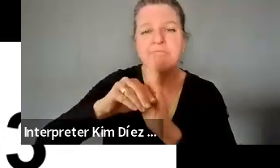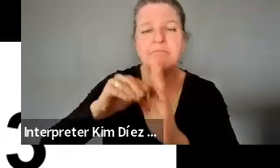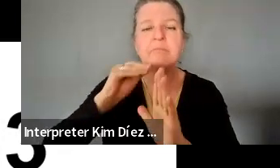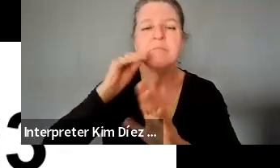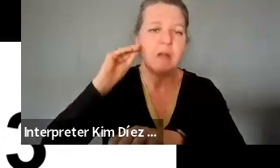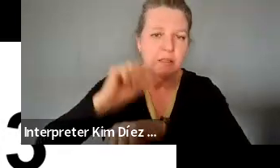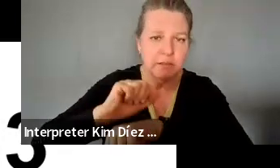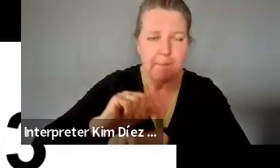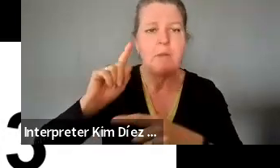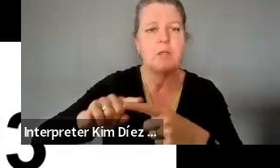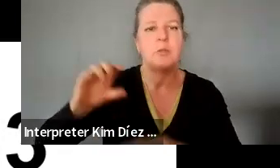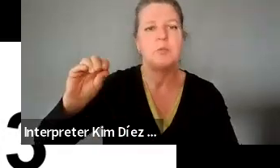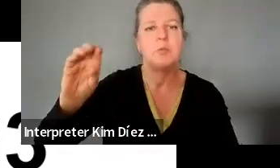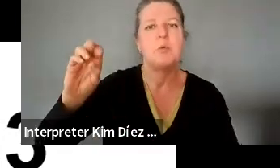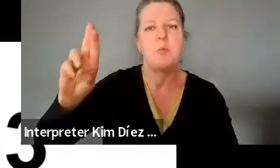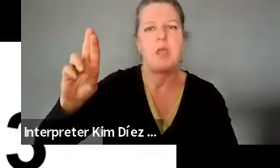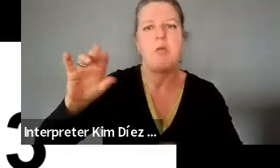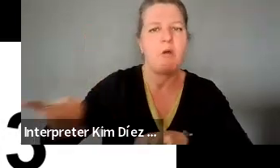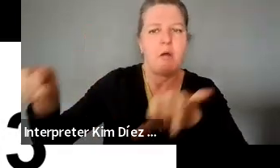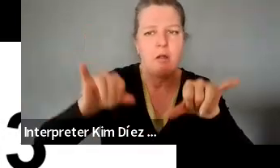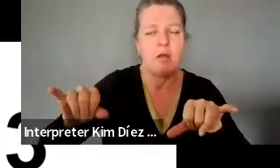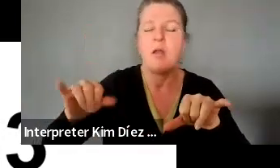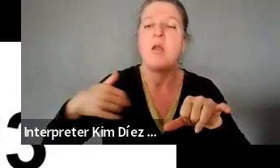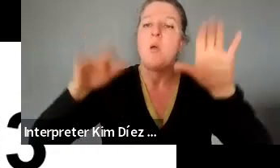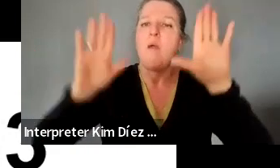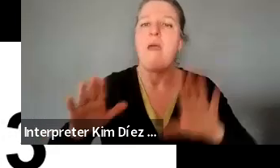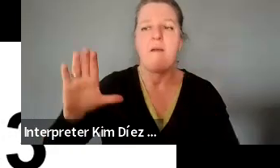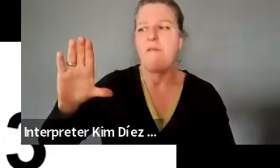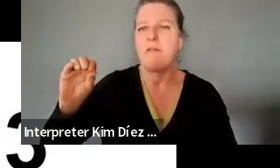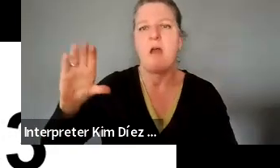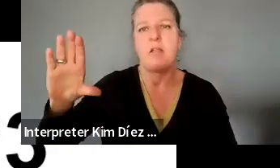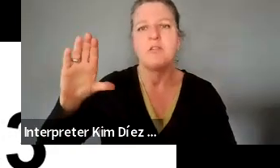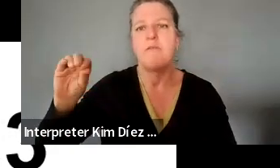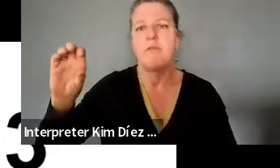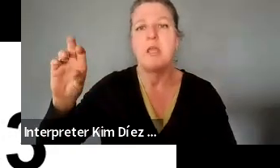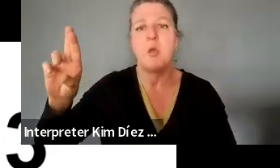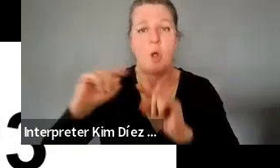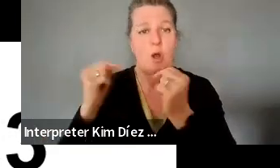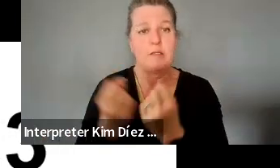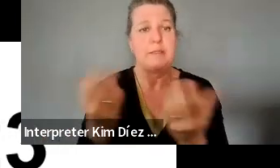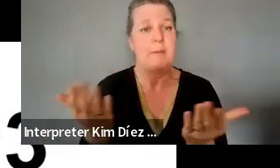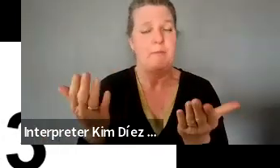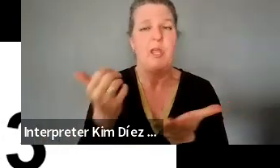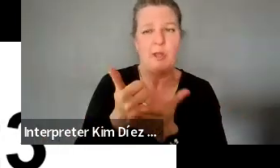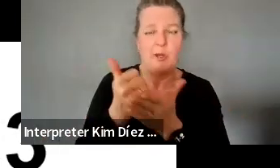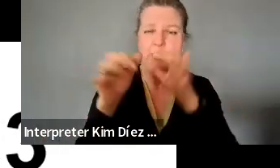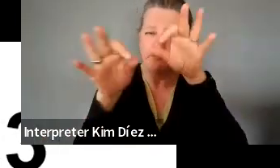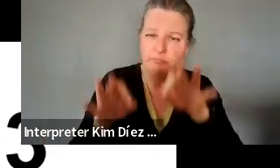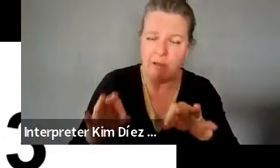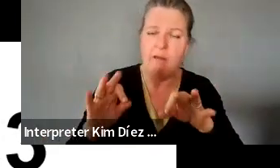College of the Canyons OER team here to take us through the steps required for that.